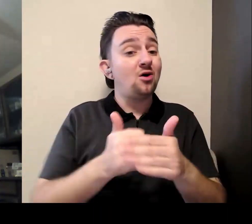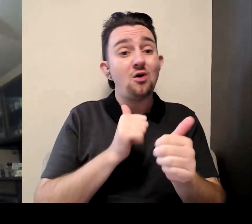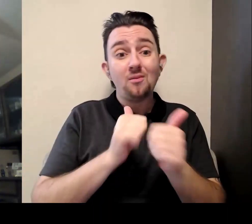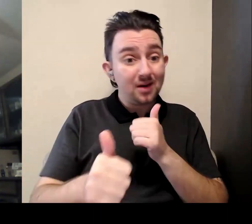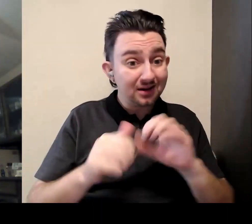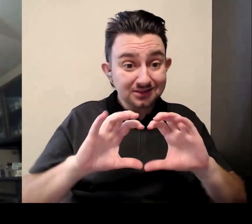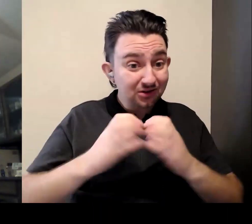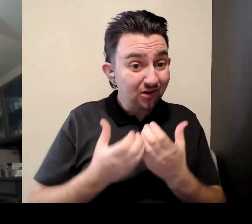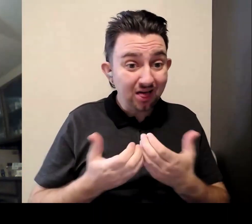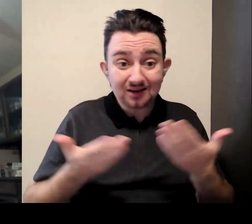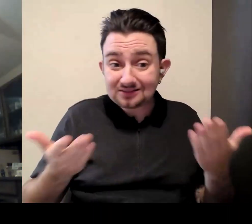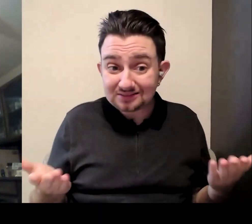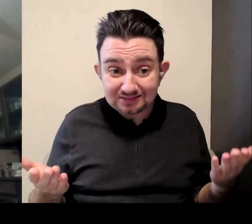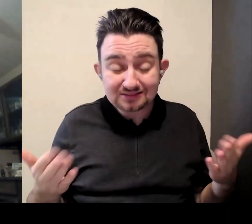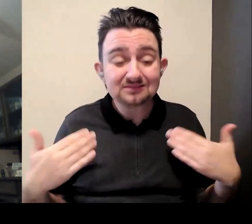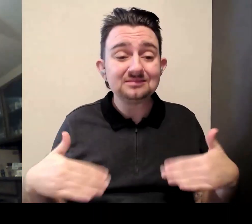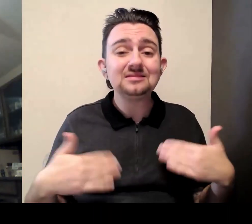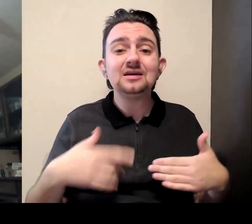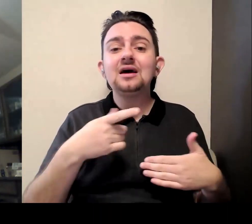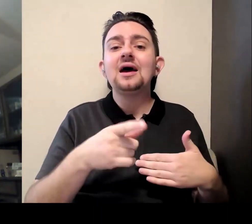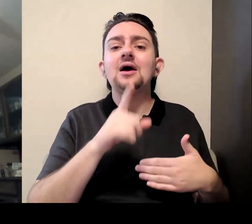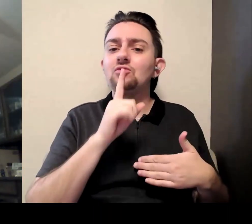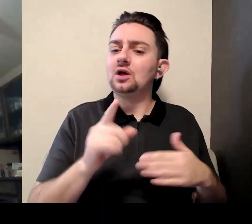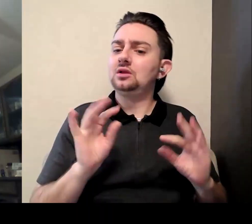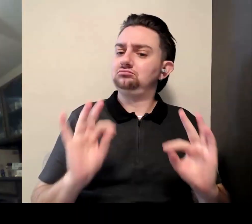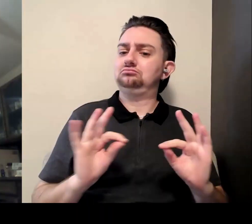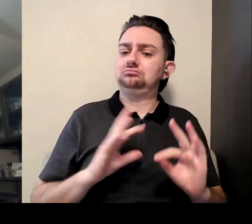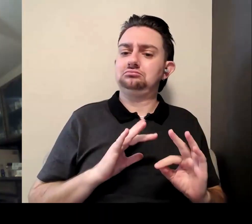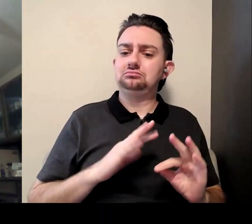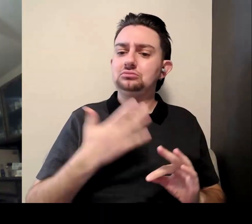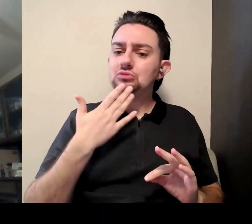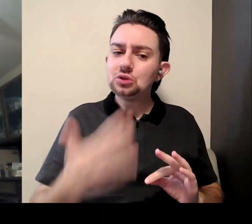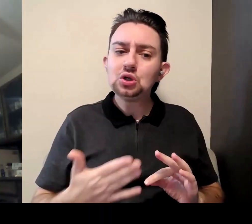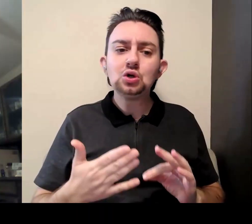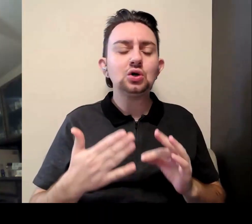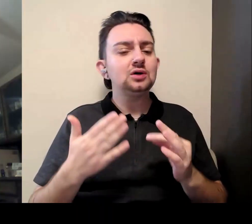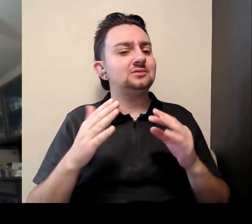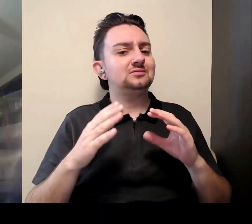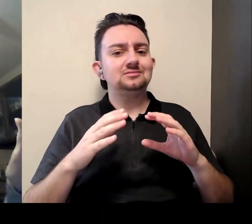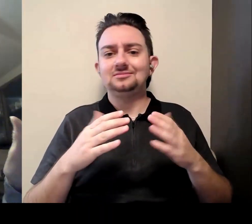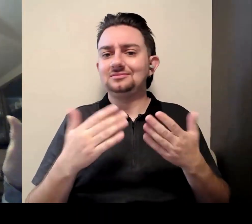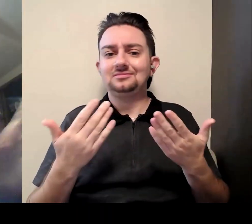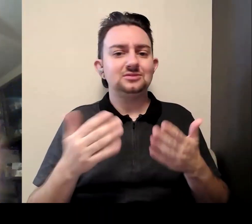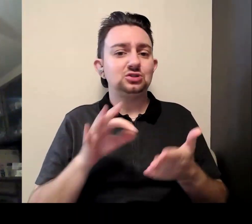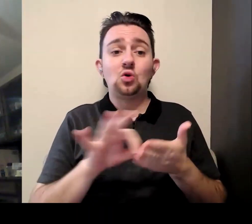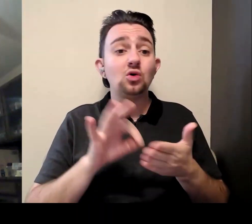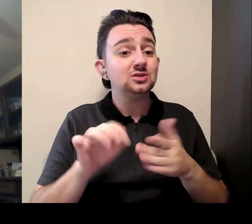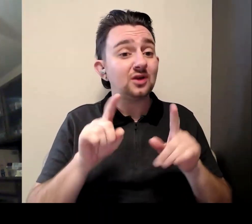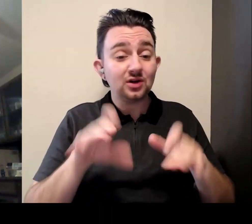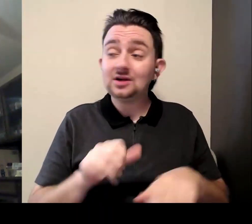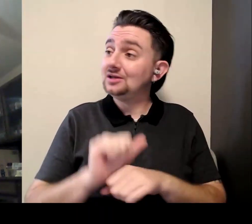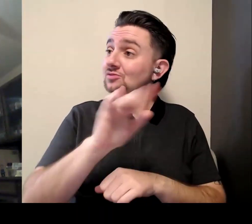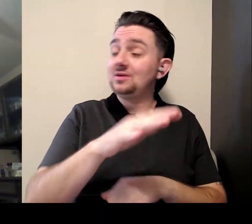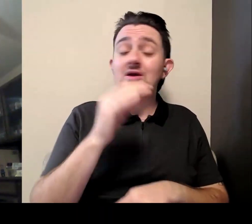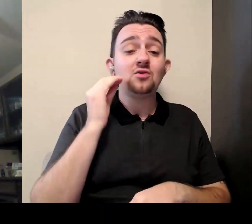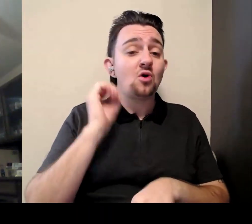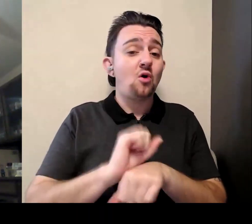They all got respectable scores on tests and got their homework in. And so anyway, that's my pitch.